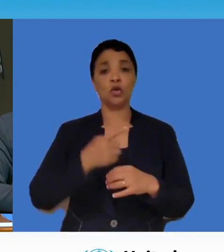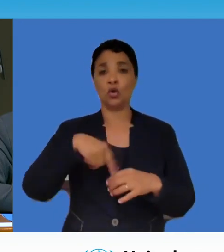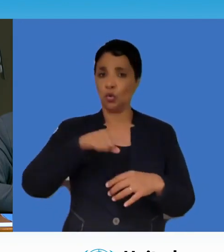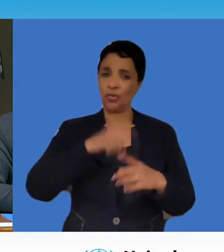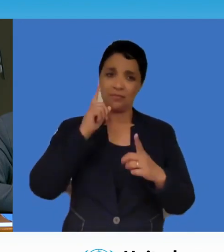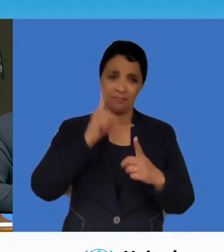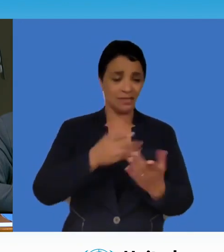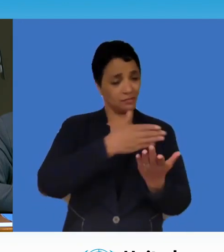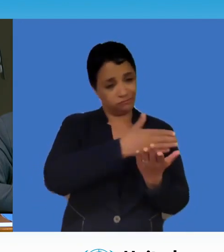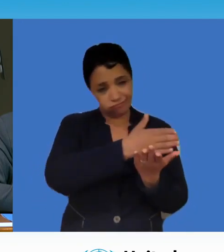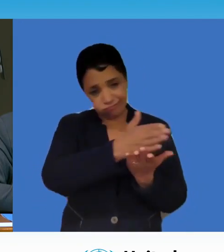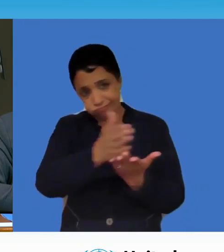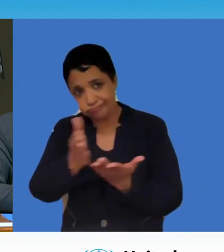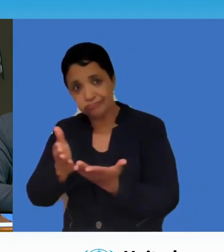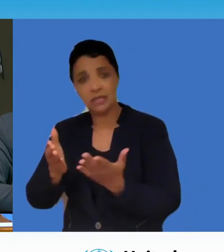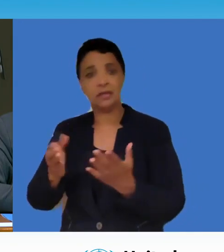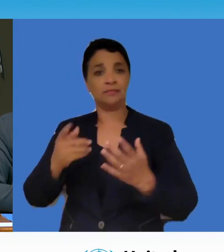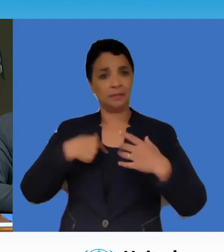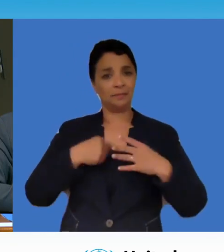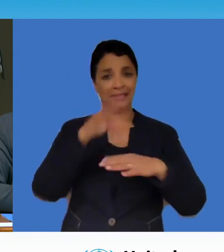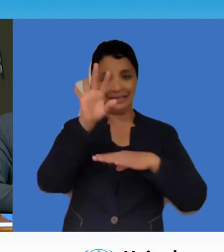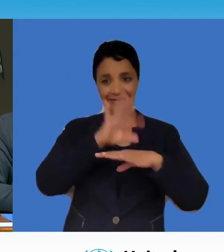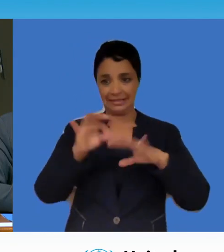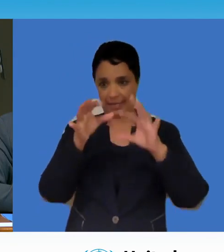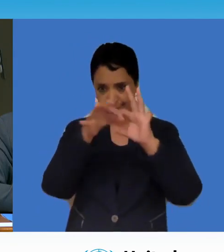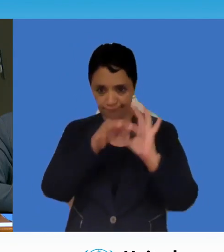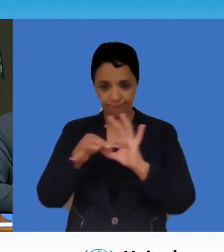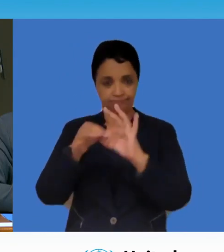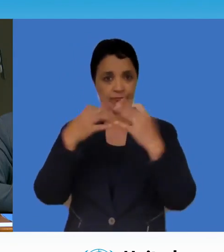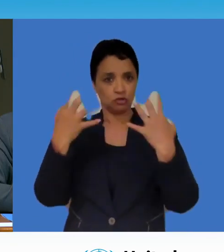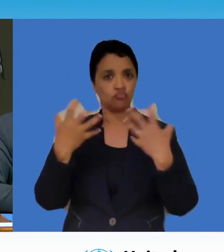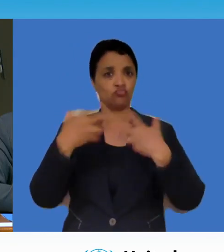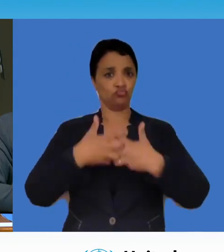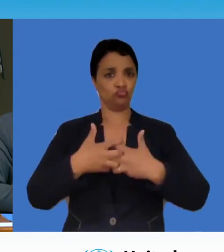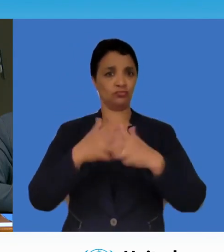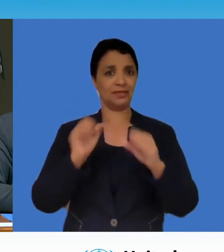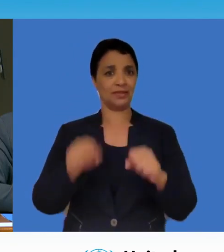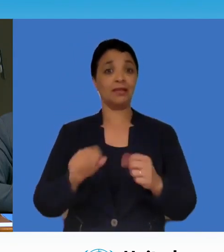need to do this across the board because that will make for better design and we make sure